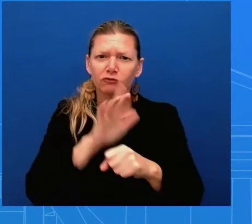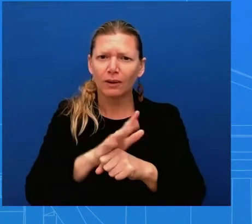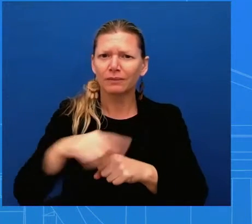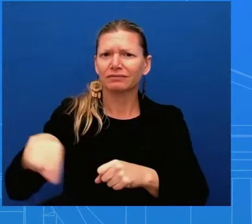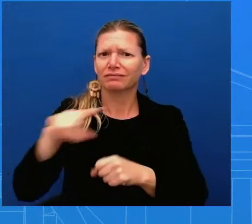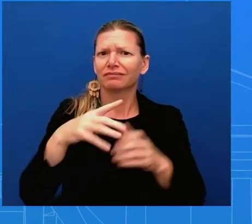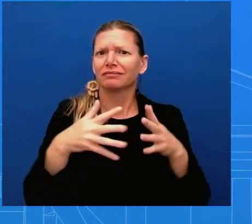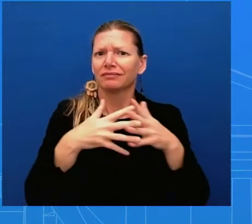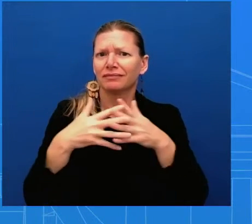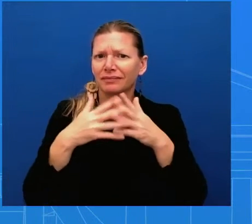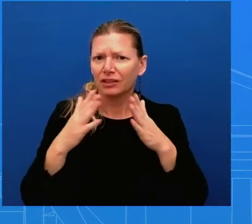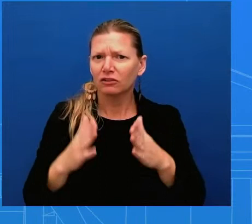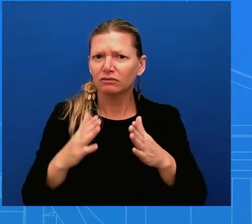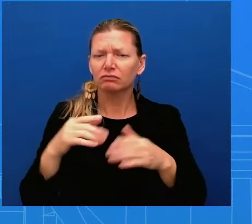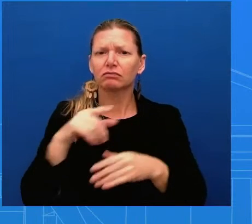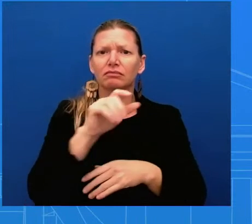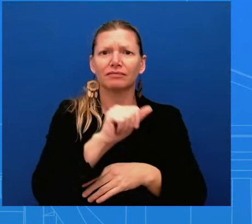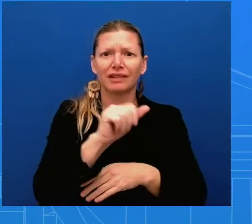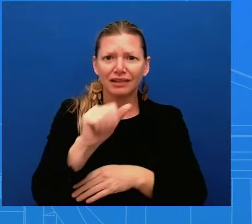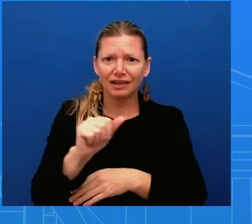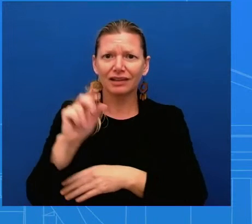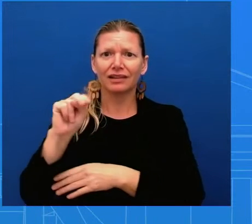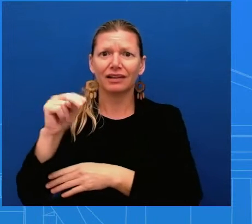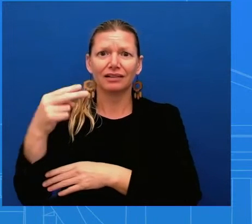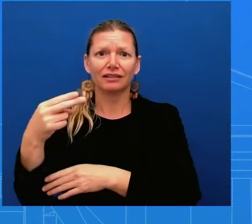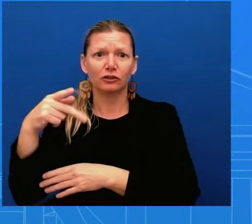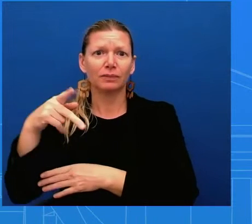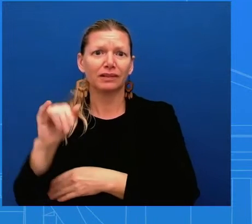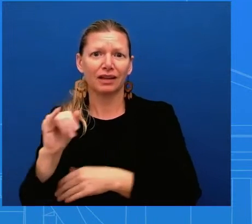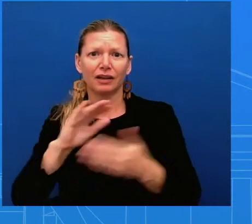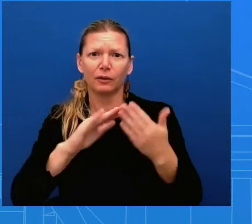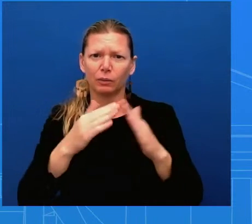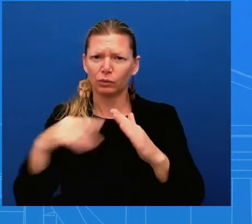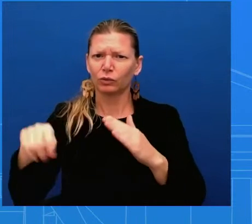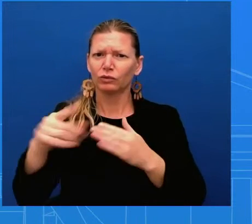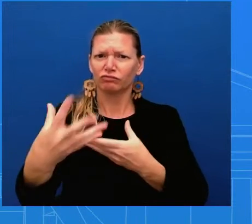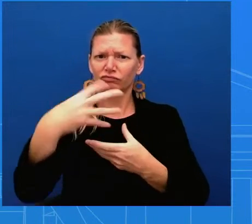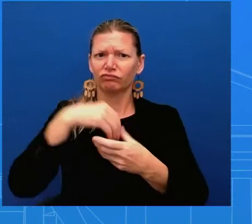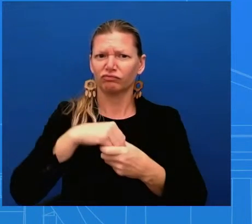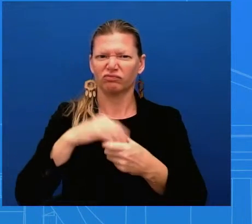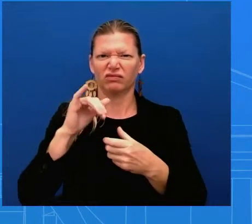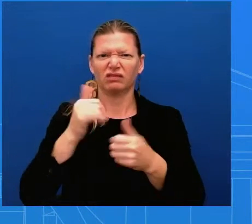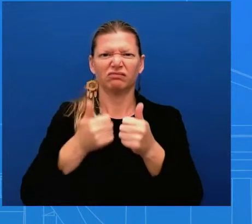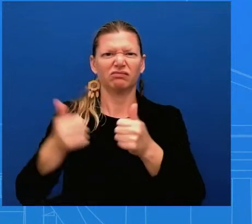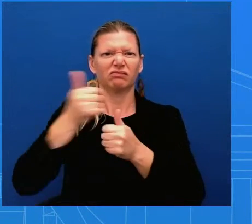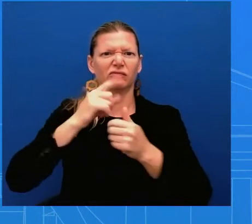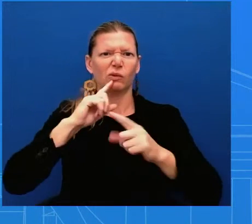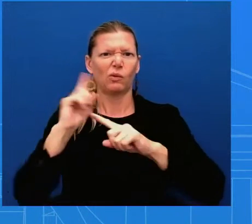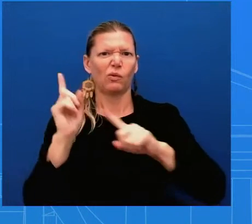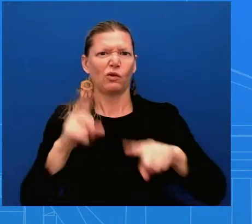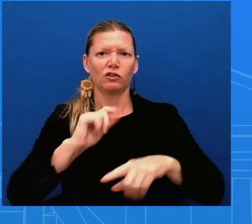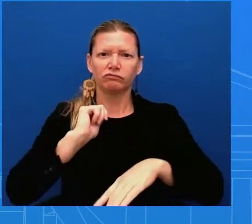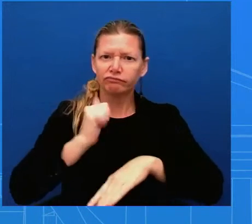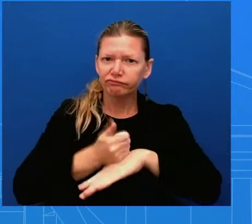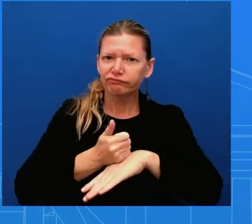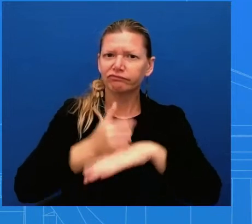establishing the President's Advisory Commission and the White House Initiative on Asian American[s], Native Hawaiians, and Pacific Islanders.